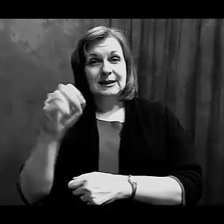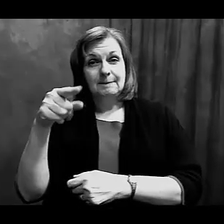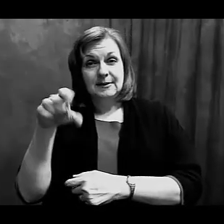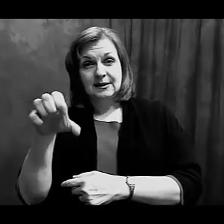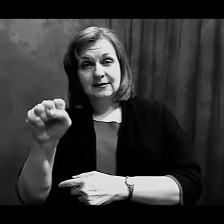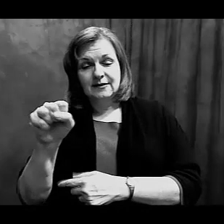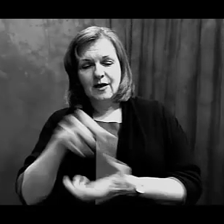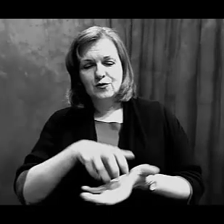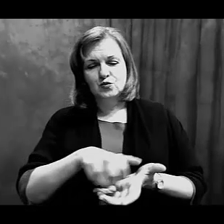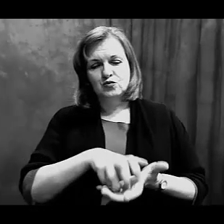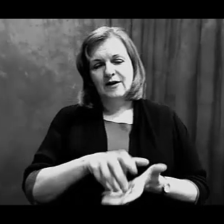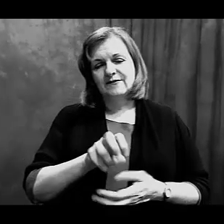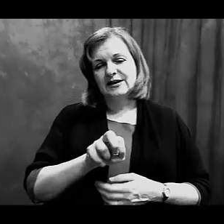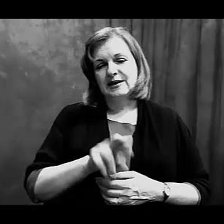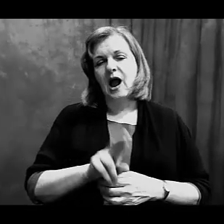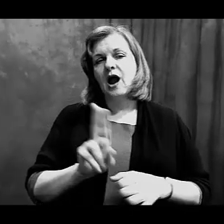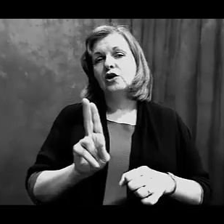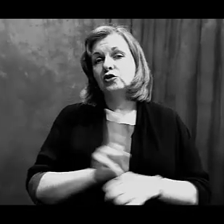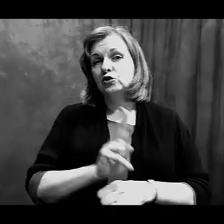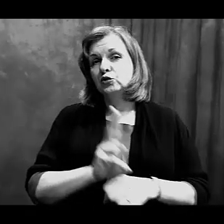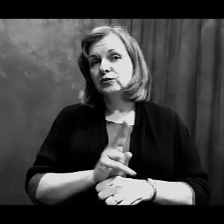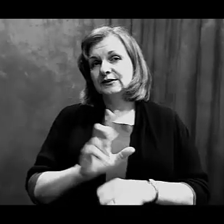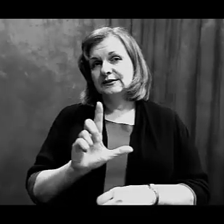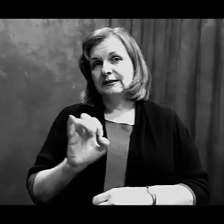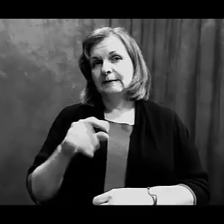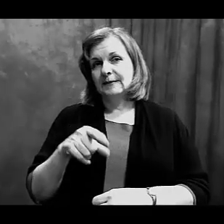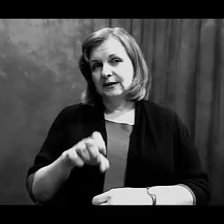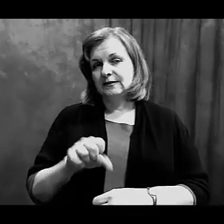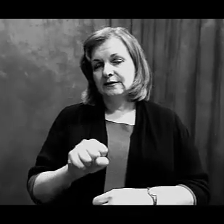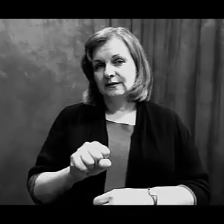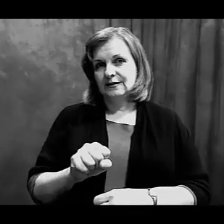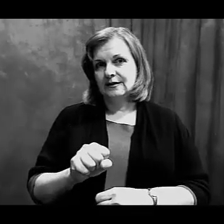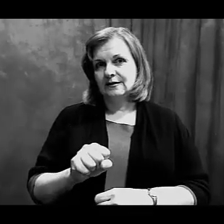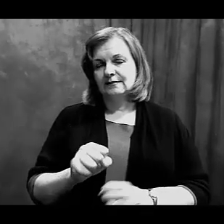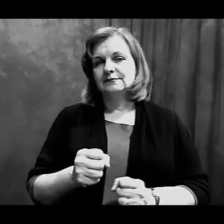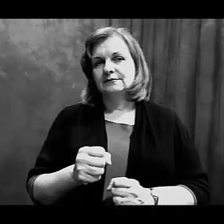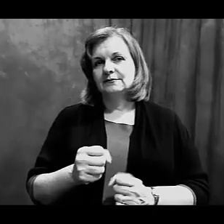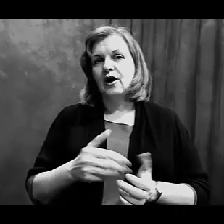and the rough ER is going to use lipids